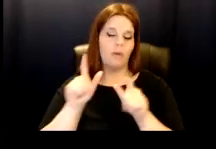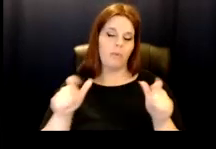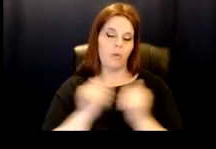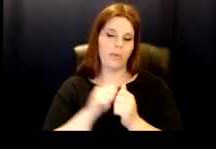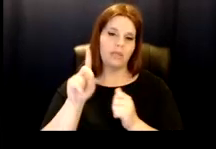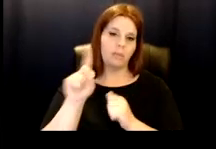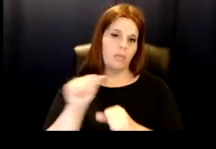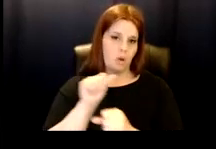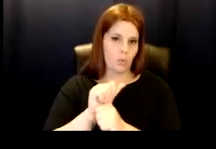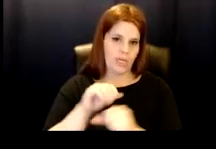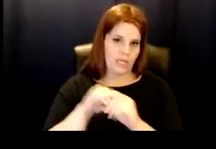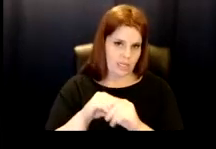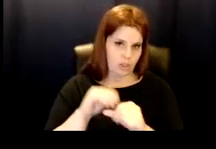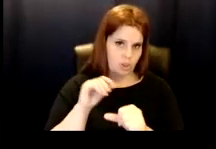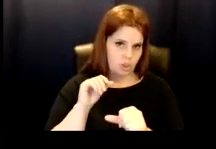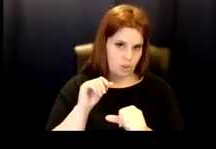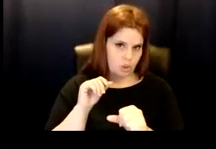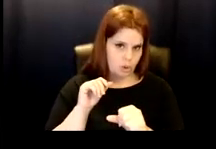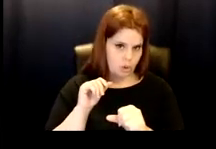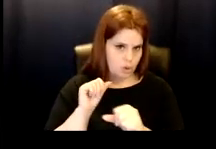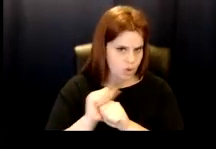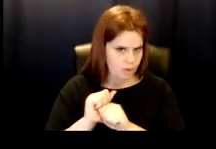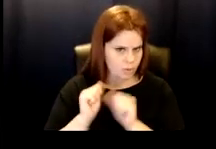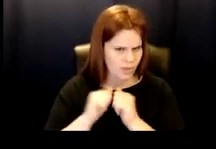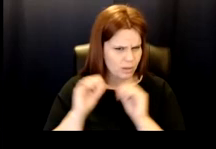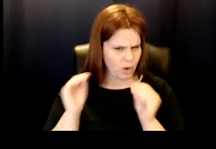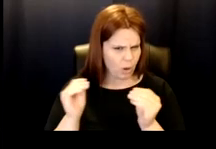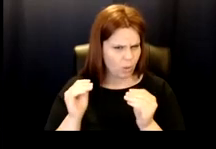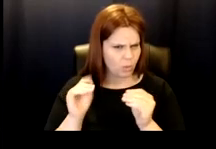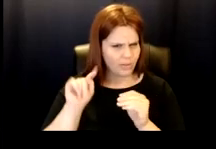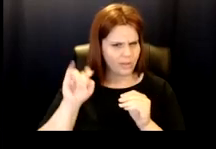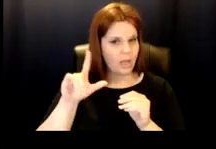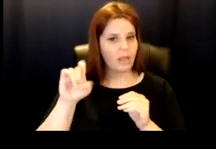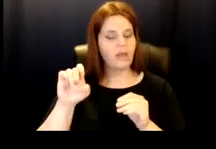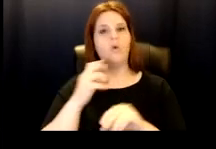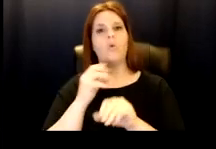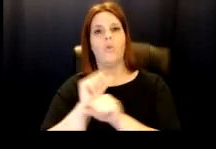jobs with no telework option. And they face barriers to adequate and affordable broadband